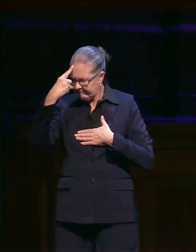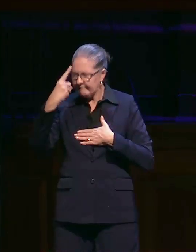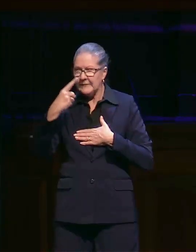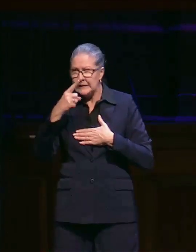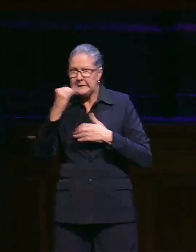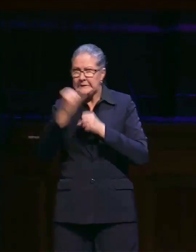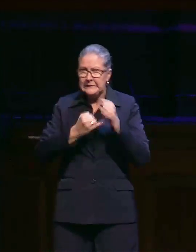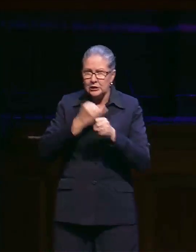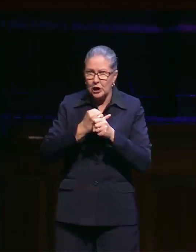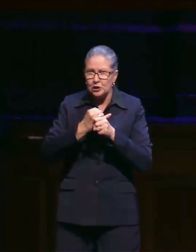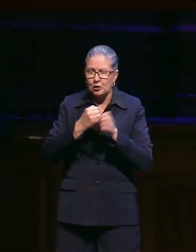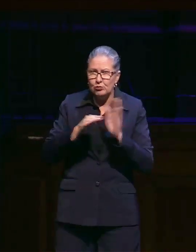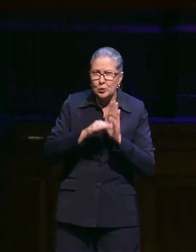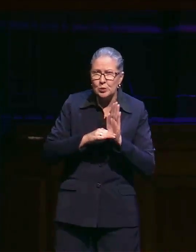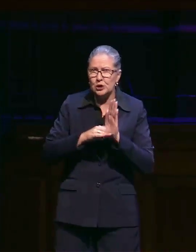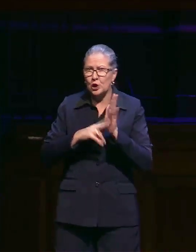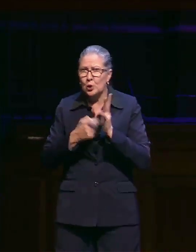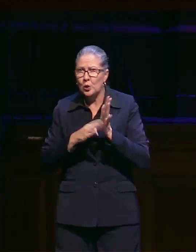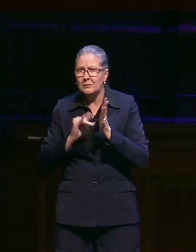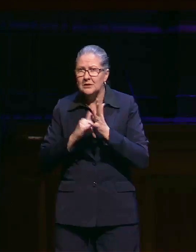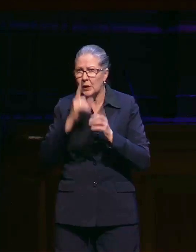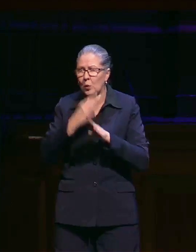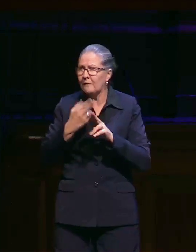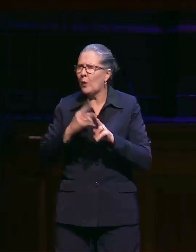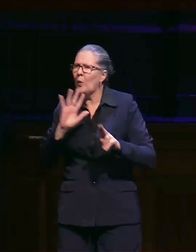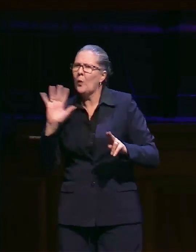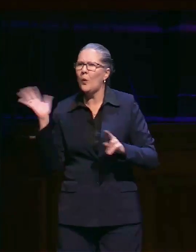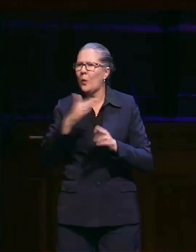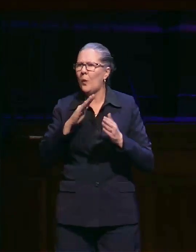work for all countries it means encouraging trade not retreating behind